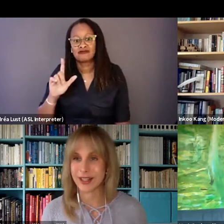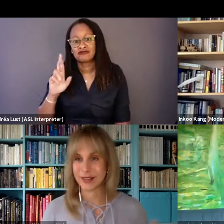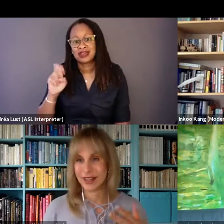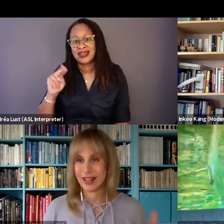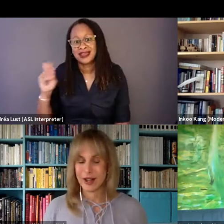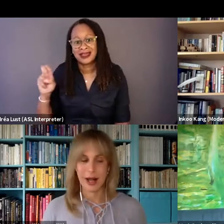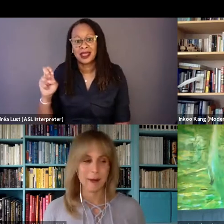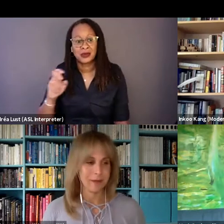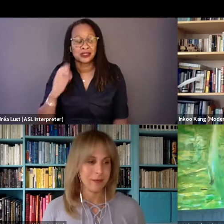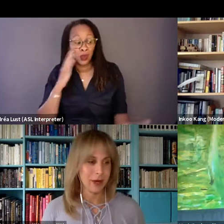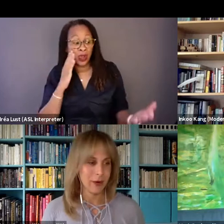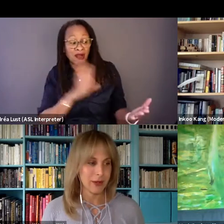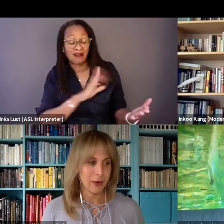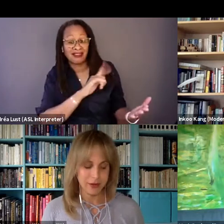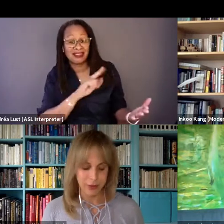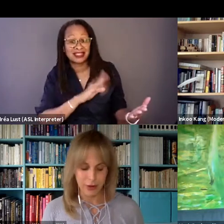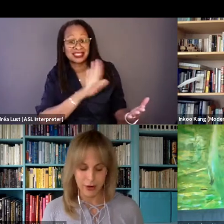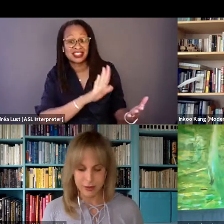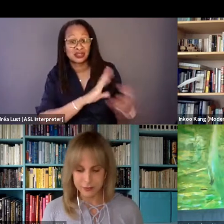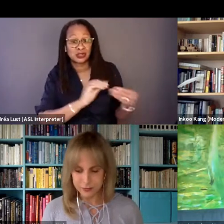in my correspondence with her.